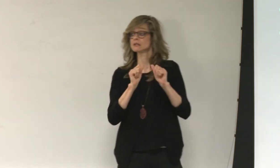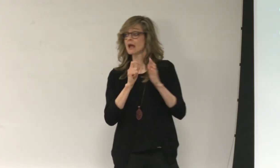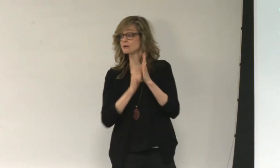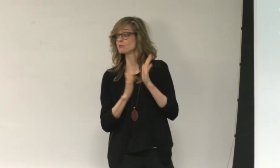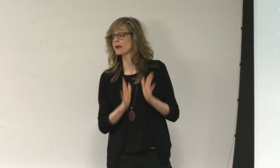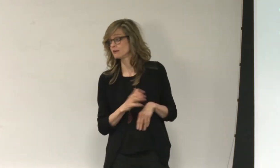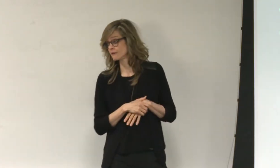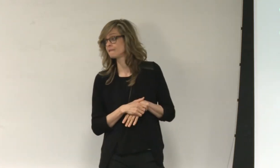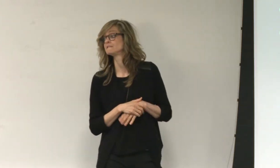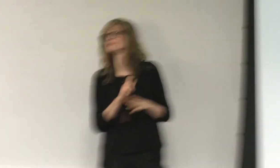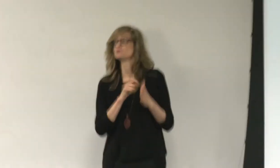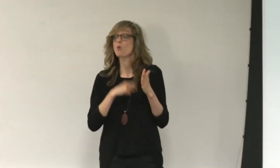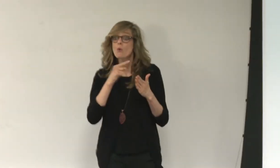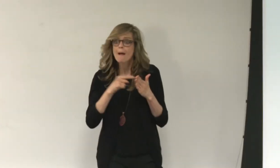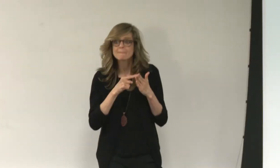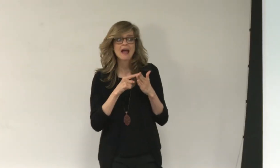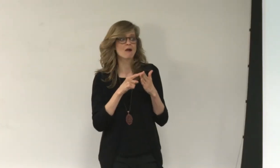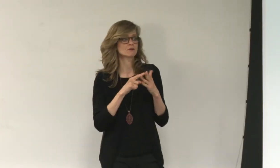SO, AT THAT POINT, I BECAME A SCIENCE WRITER.